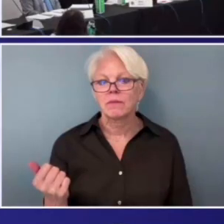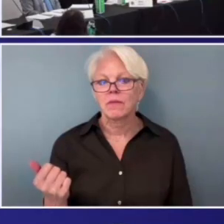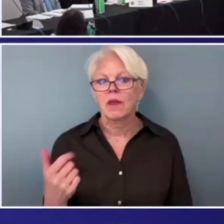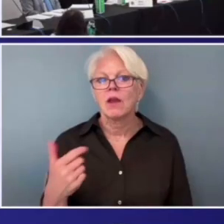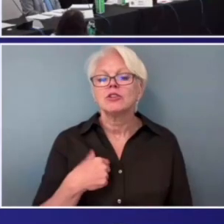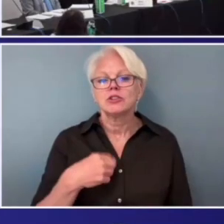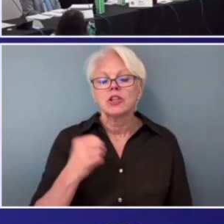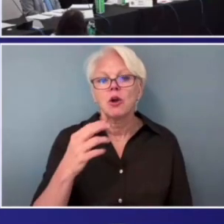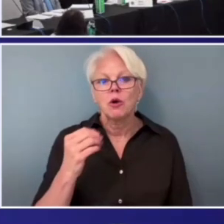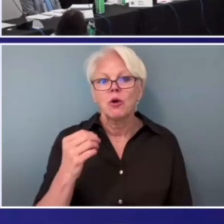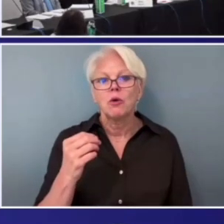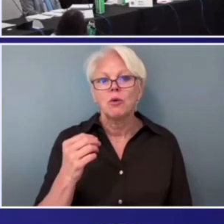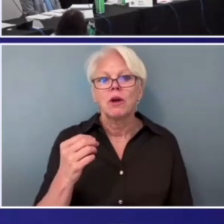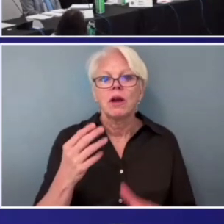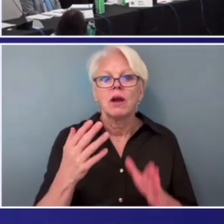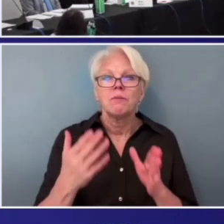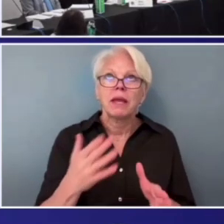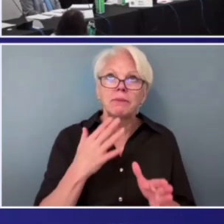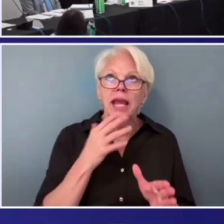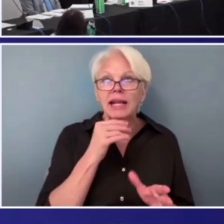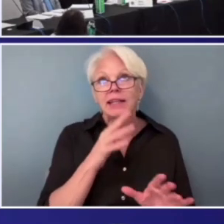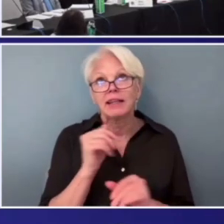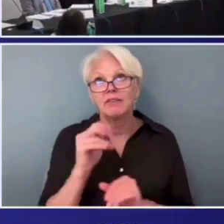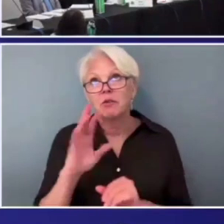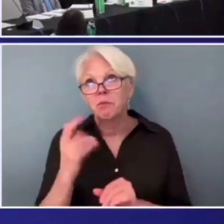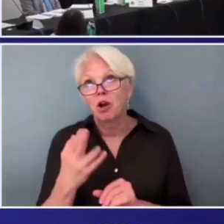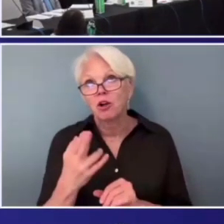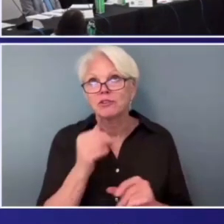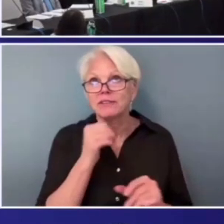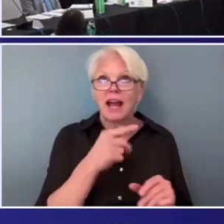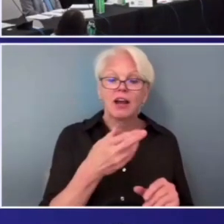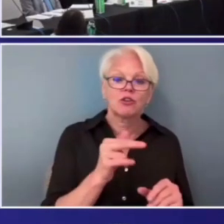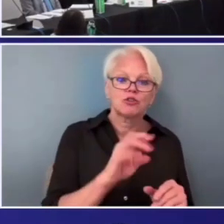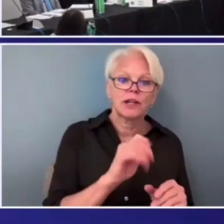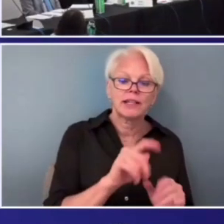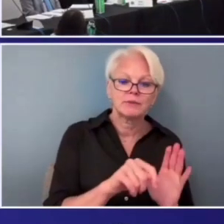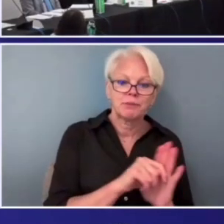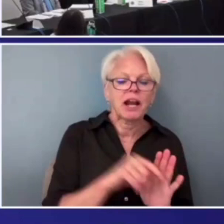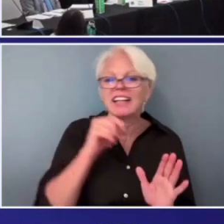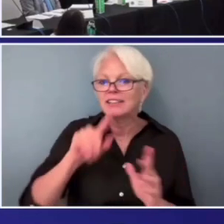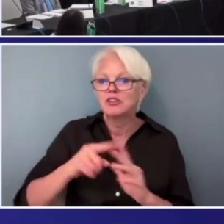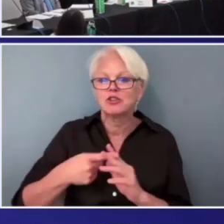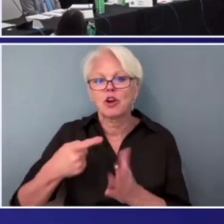Maybe I'm in grace period. So I'm not entering repayment. I just need to know, is that borrower then treated as a Tiered